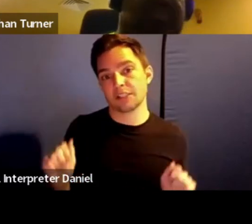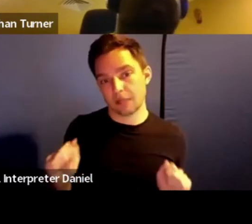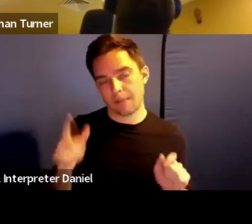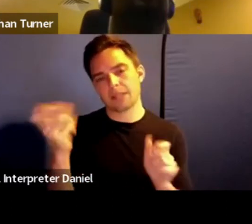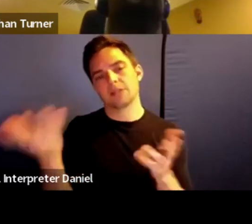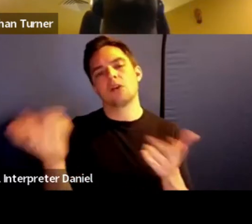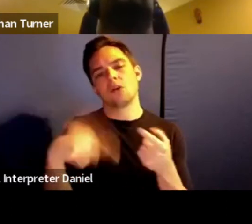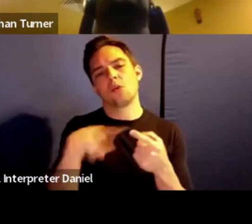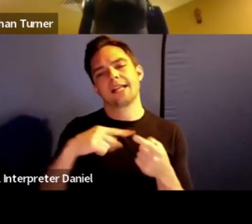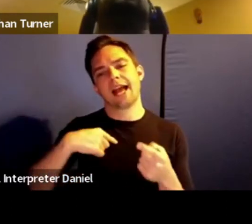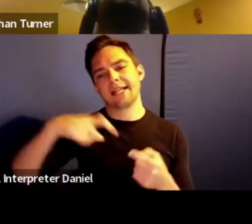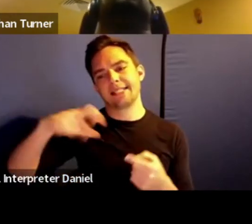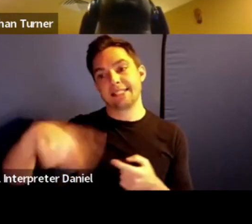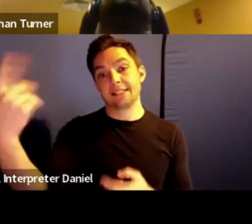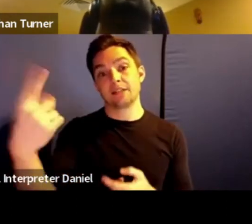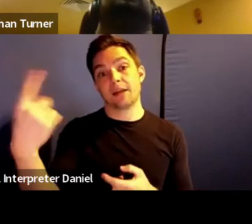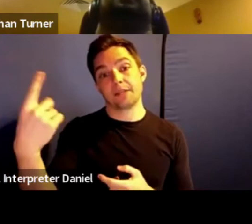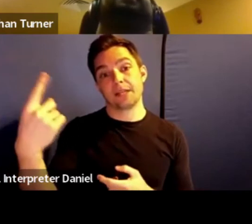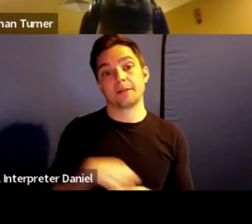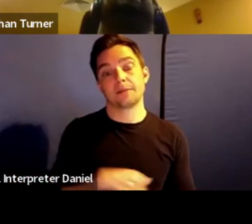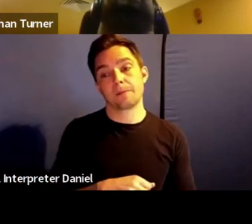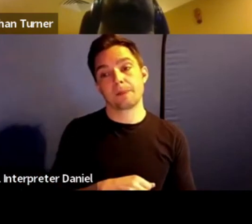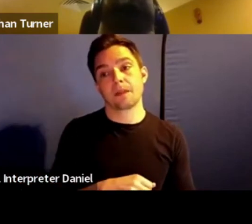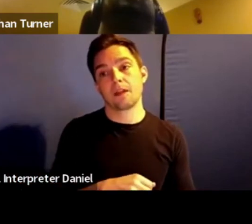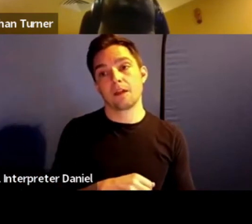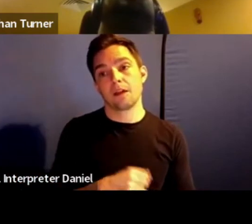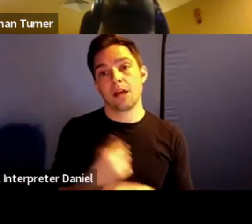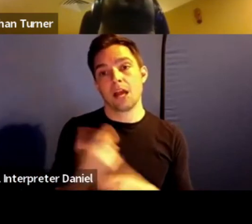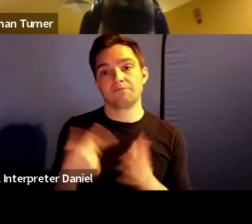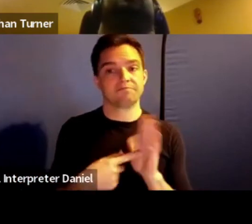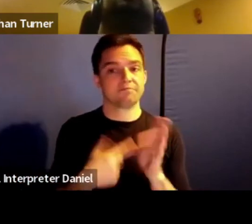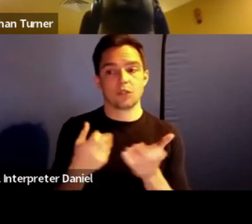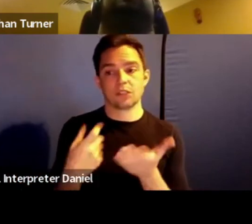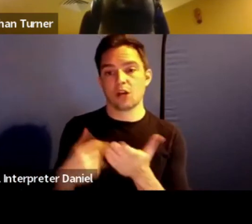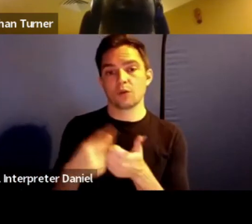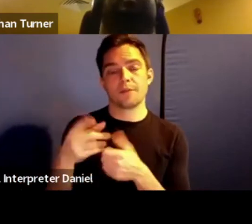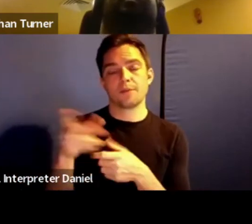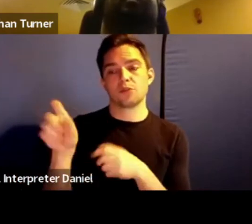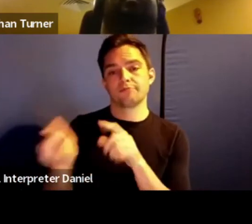when I need something, and I want to talk to somebody to get information, I feel like I could